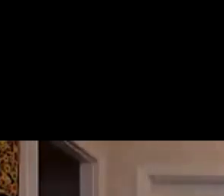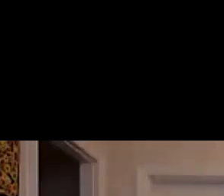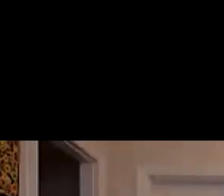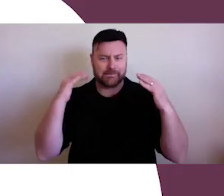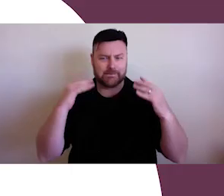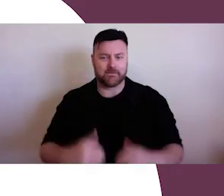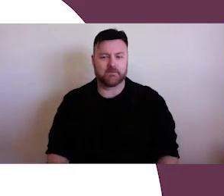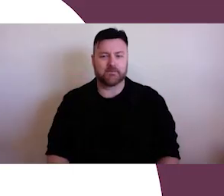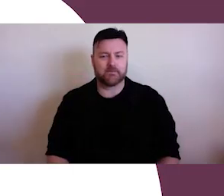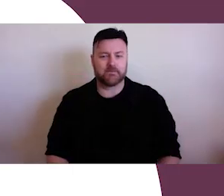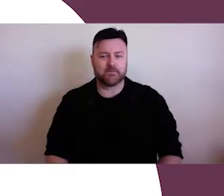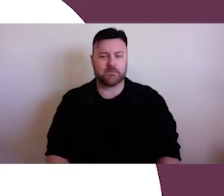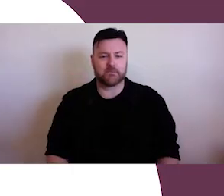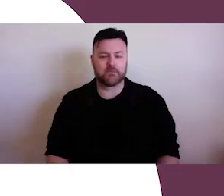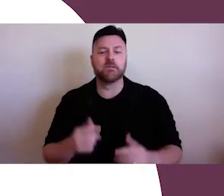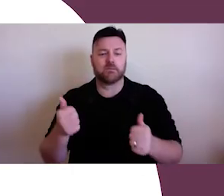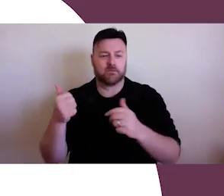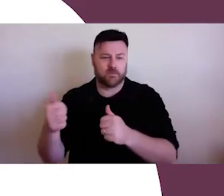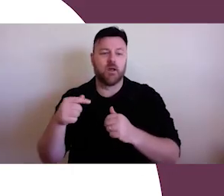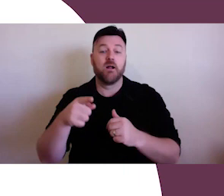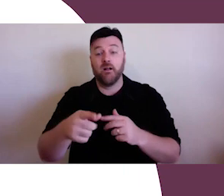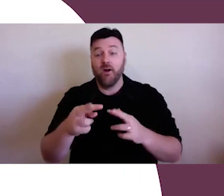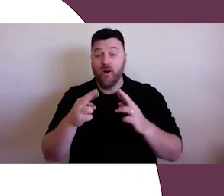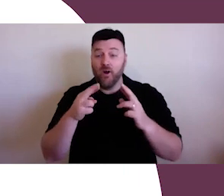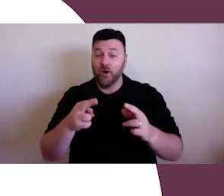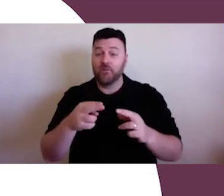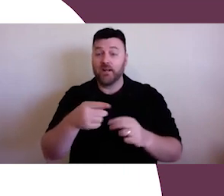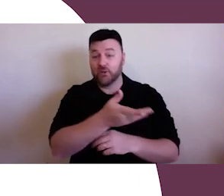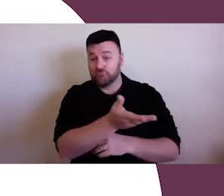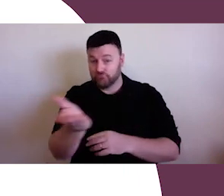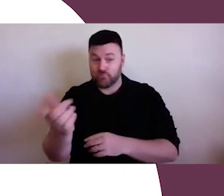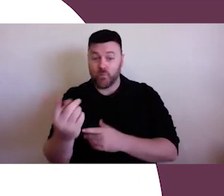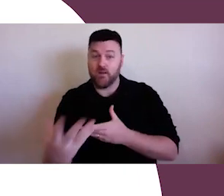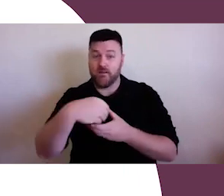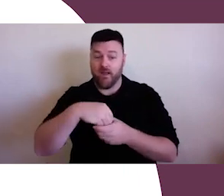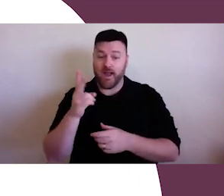wrapping up. We hope you'll join us next week. We have a few more